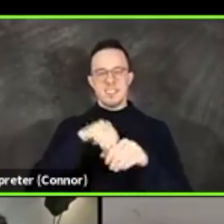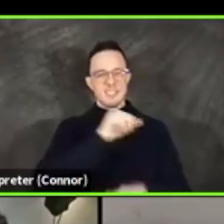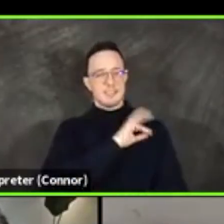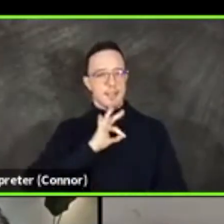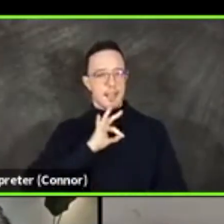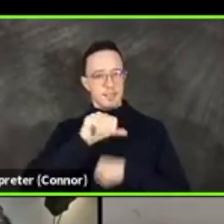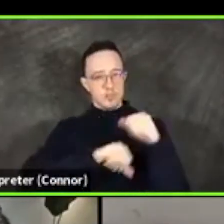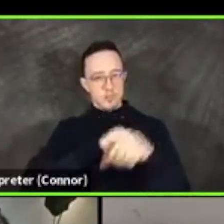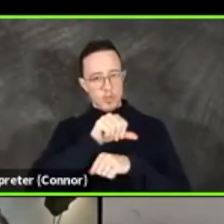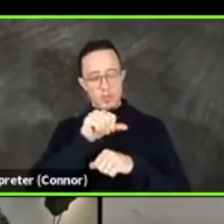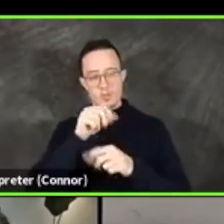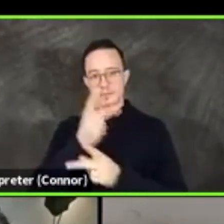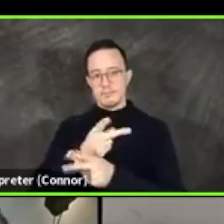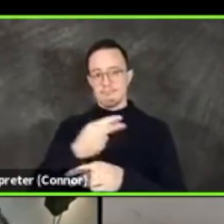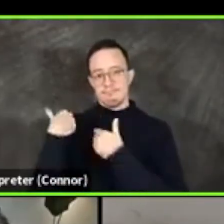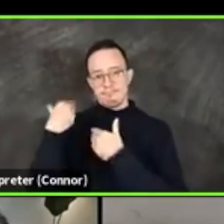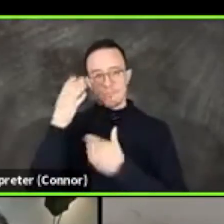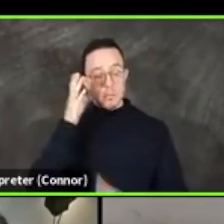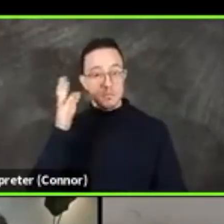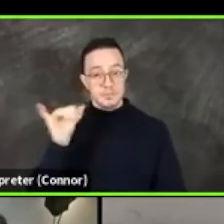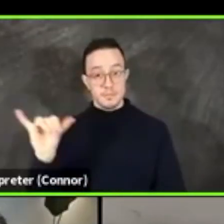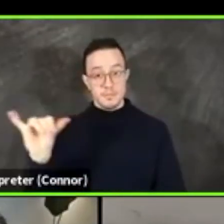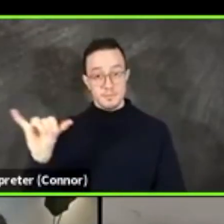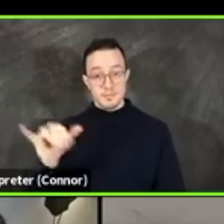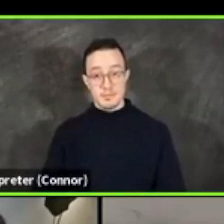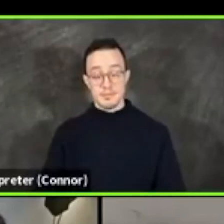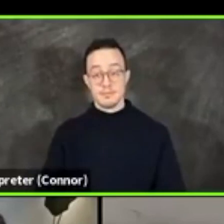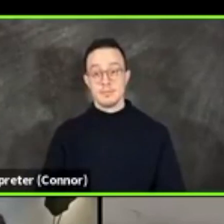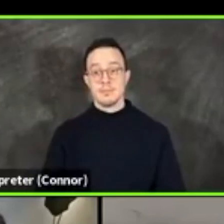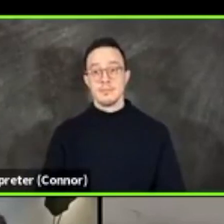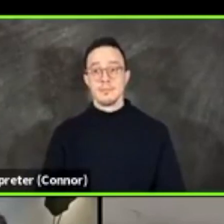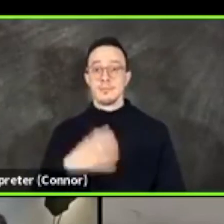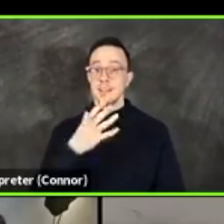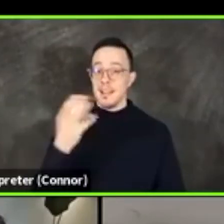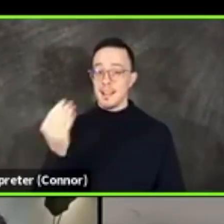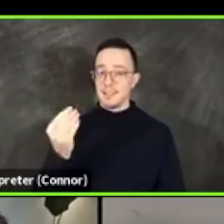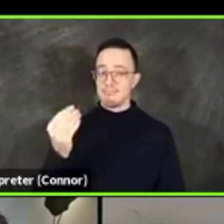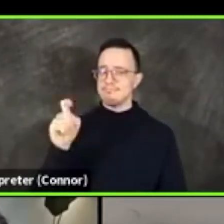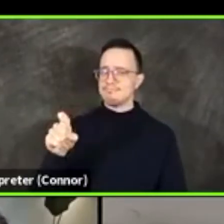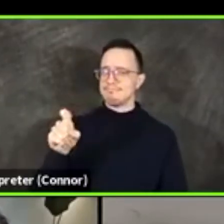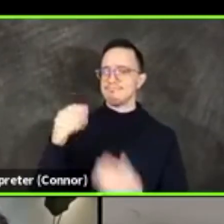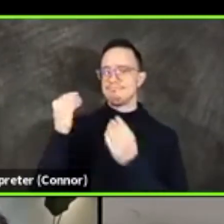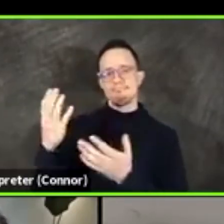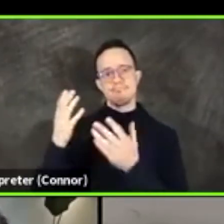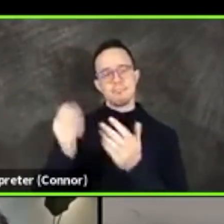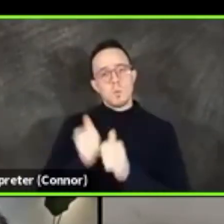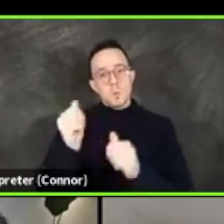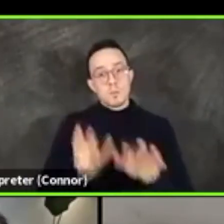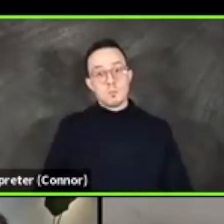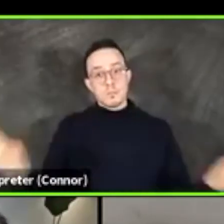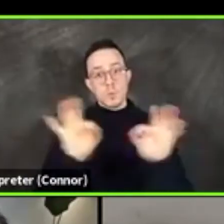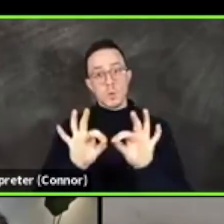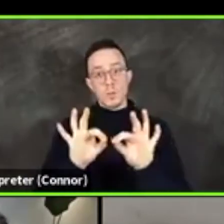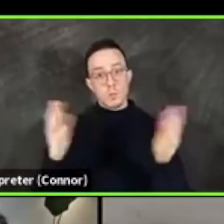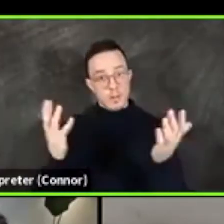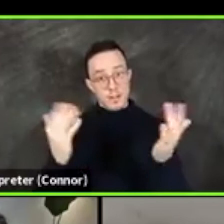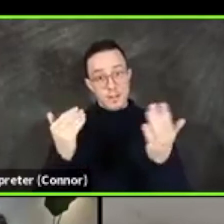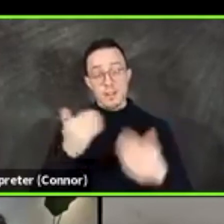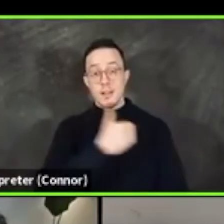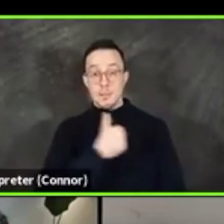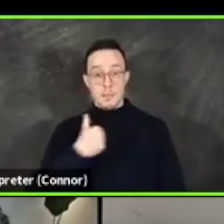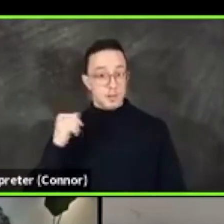AND I'VE GOT TO SAY IMPORTANTLY, MEMBERS OF THE COMMUNITY, HAVE MY CELL PHONE